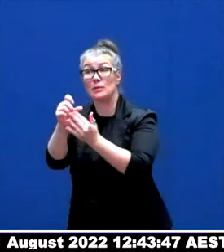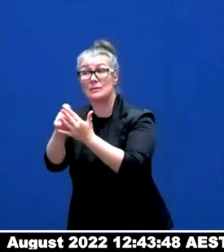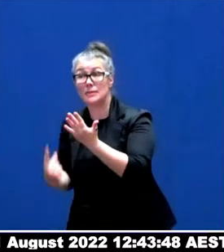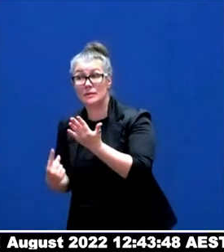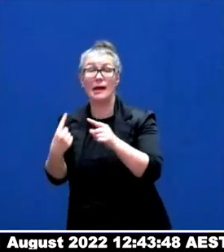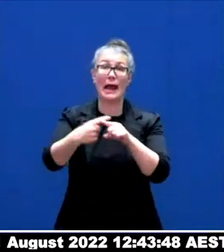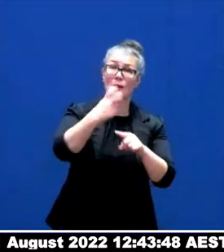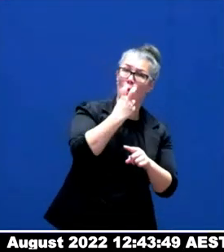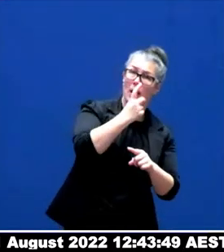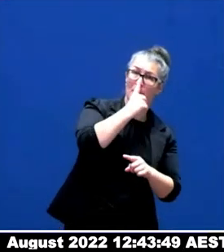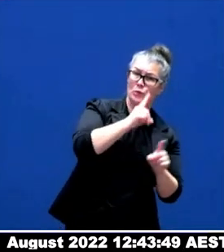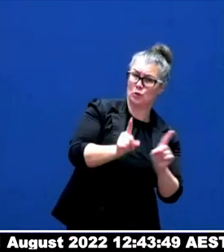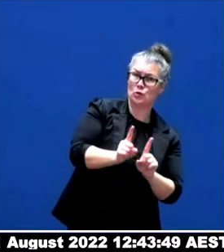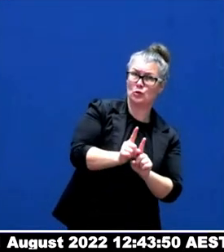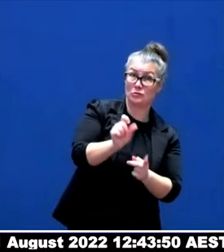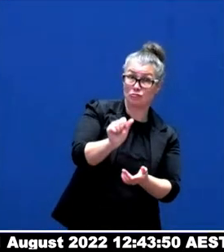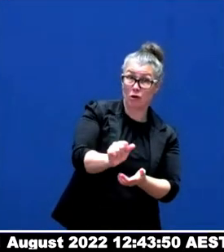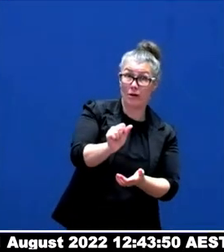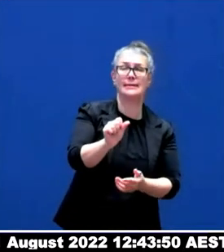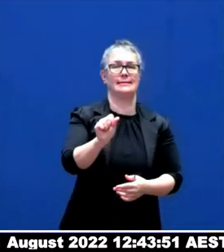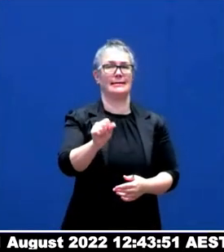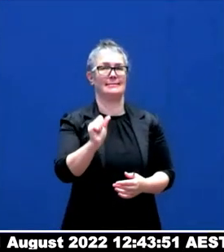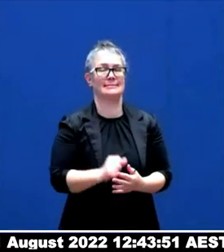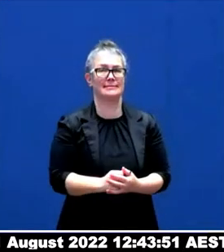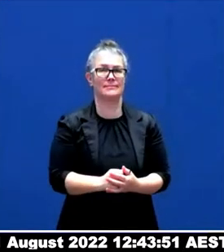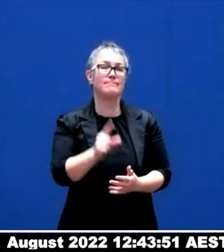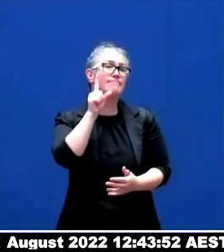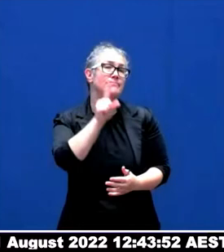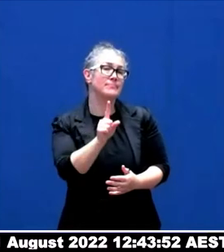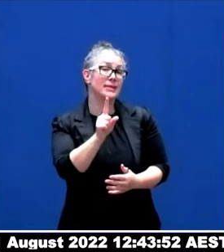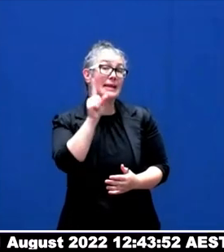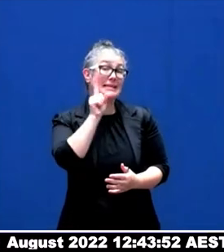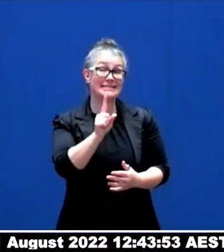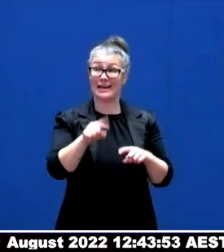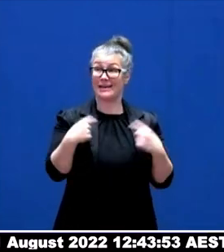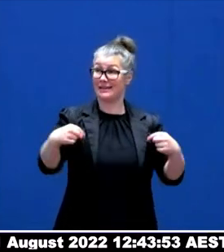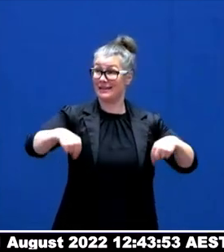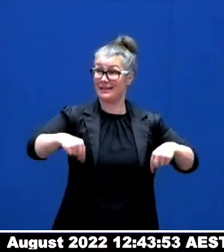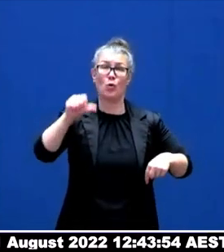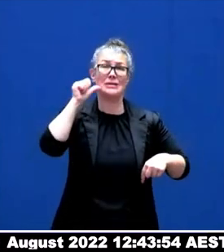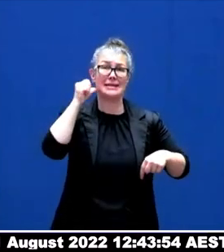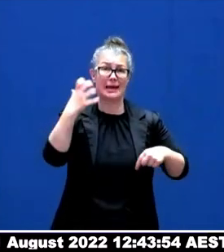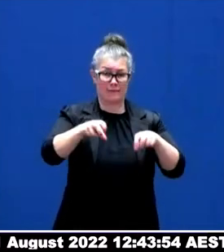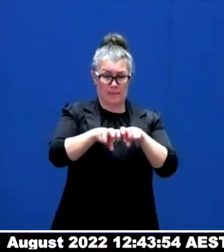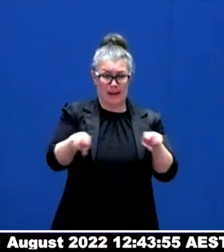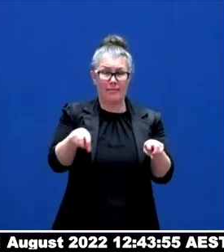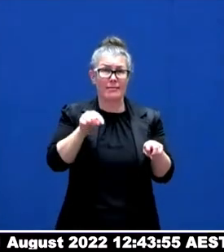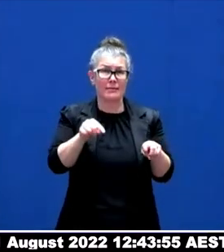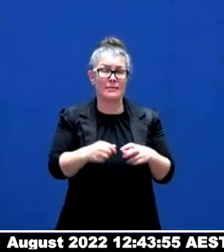That's correct. MS EASTMAN: Now, yesterday, we had a panel. I don't know if you followed the panel. I did. MS EASTMAN: And you're probably very familiar and may work with some